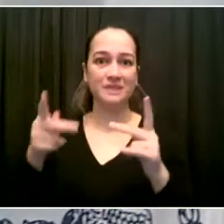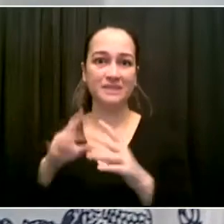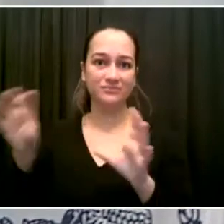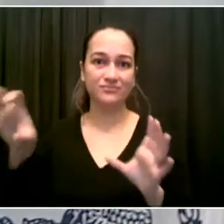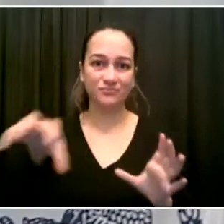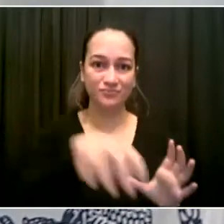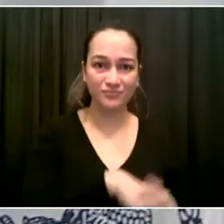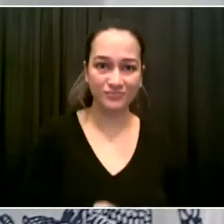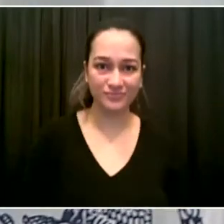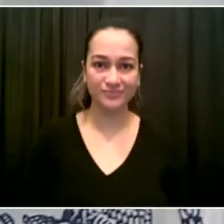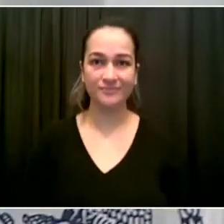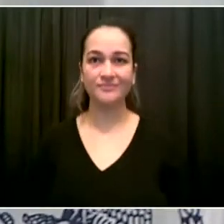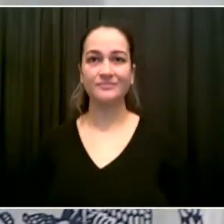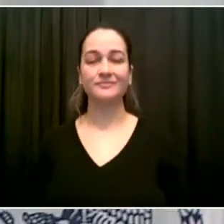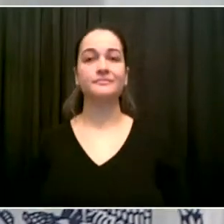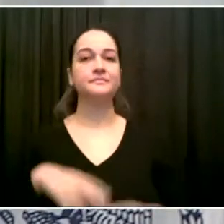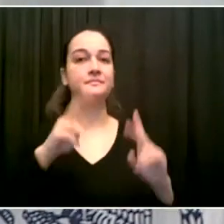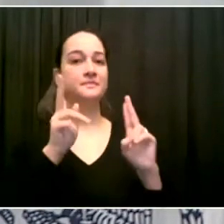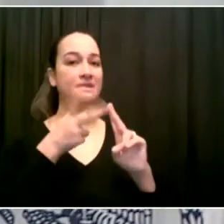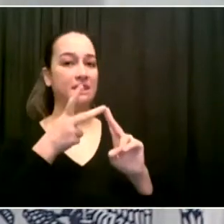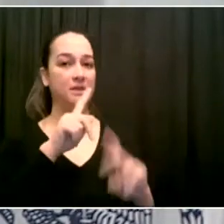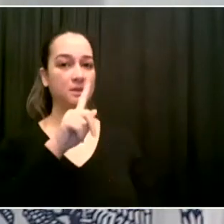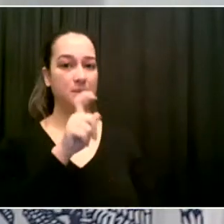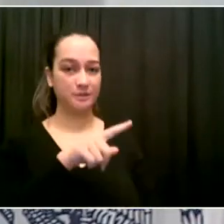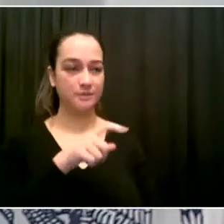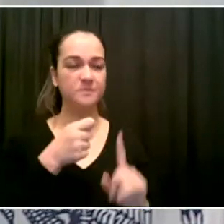ALL OVEER THEHE CITY INCLUDING STATEN ISLAND. GO AHEAD, KRISTIN.